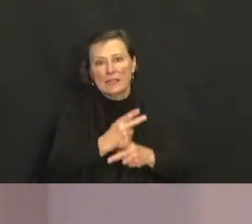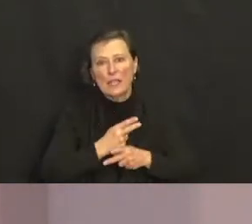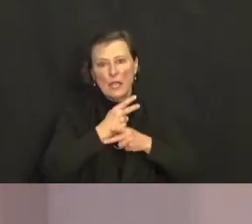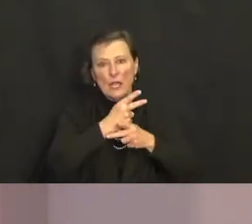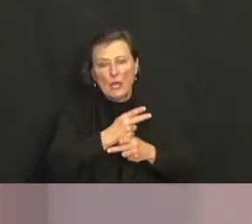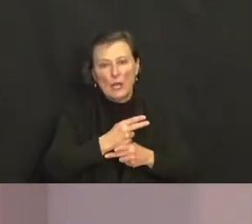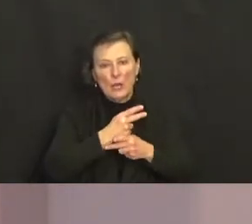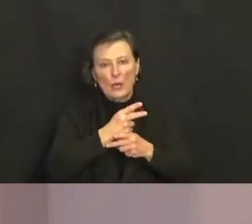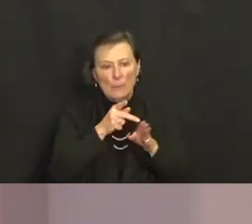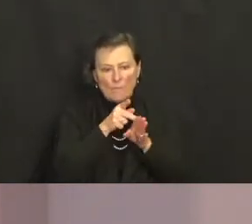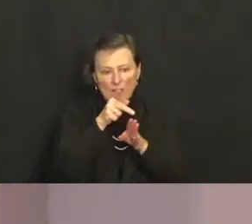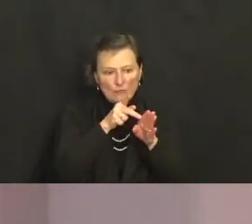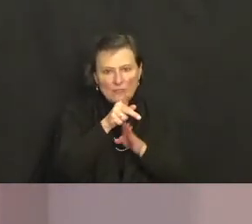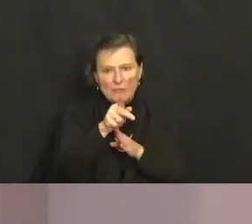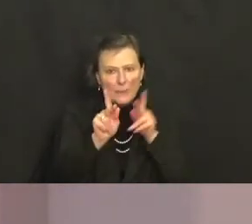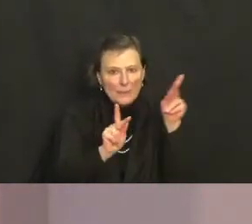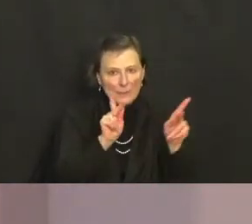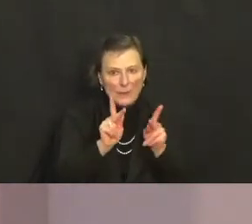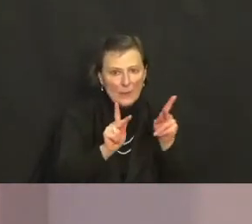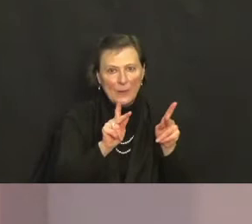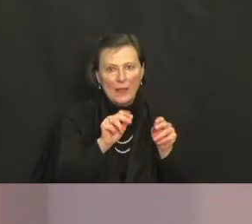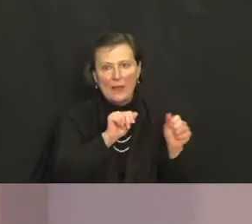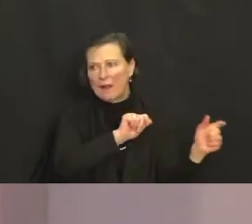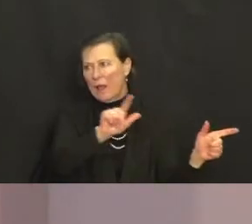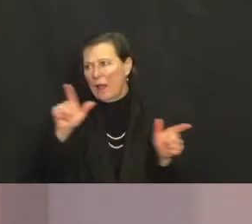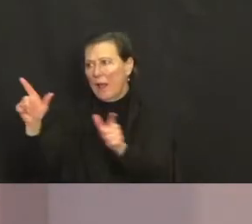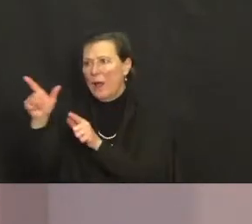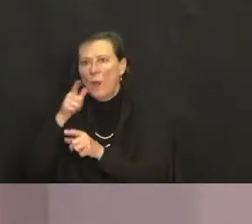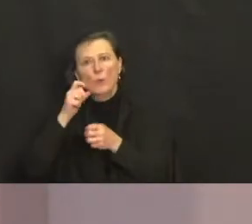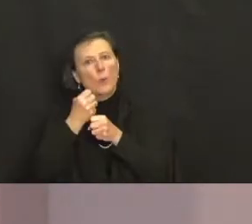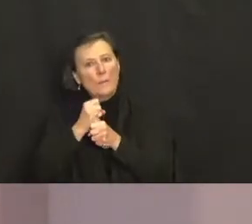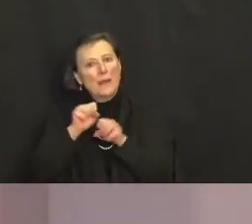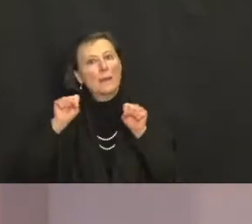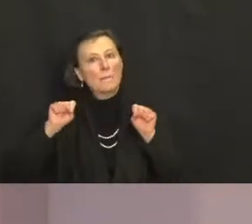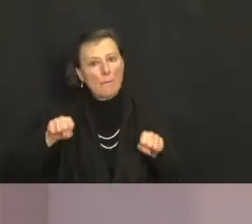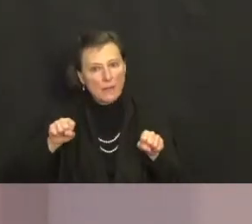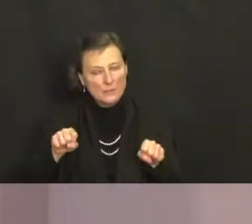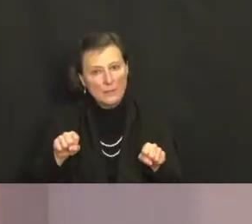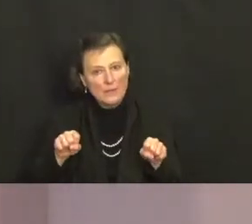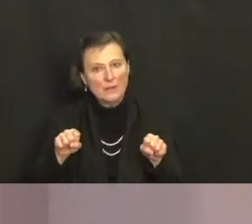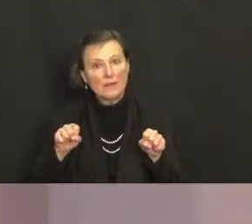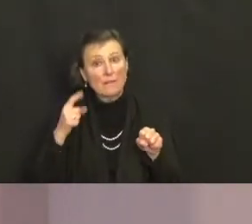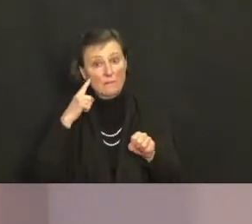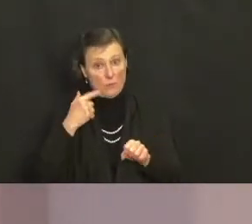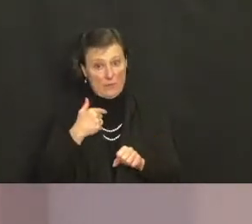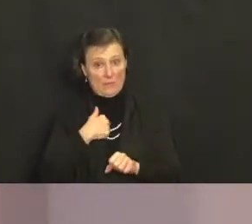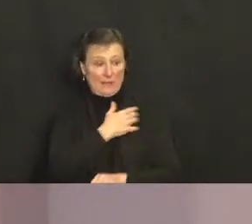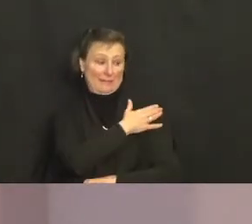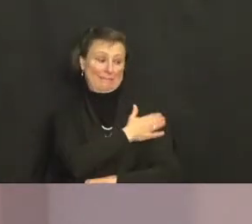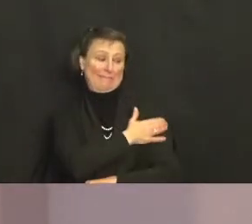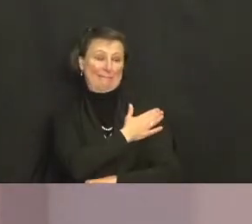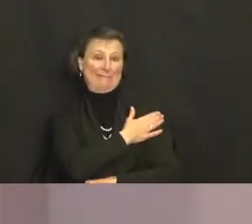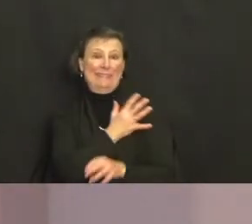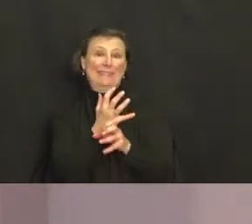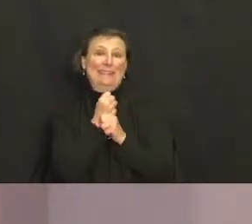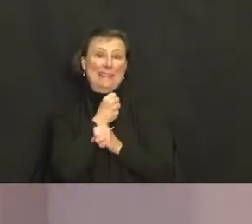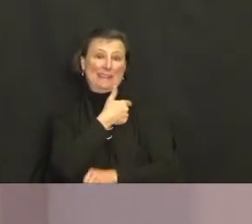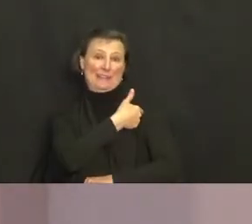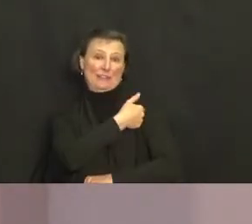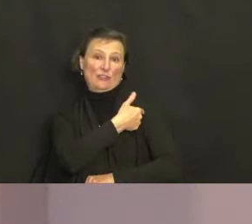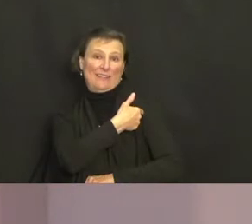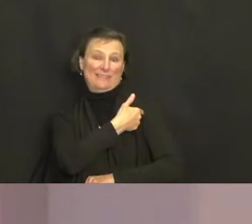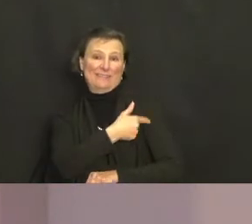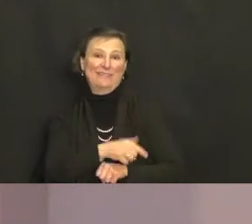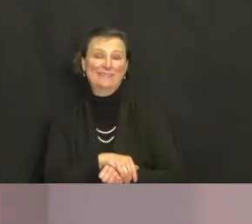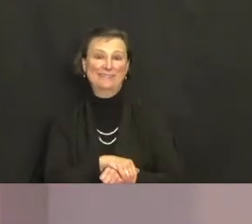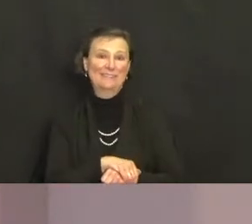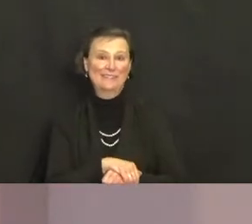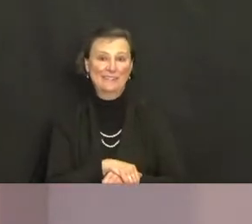And, all others who made it possible for me to have this vaccine.